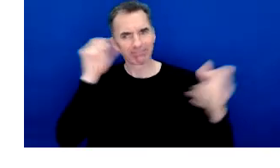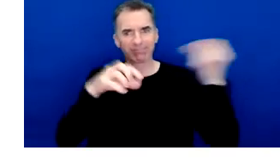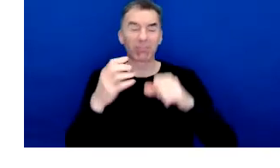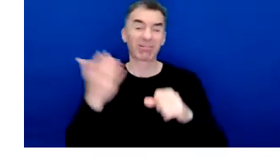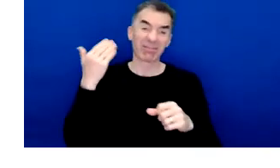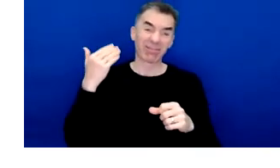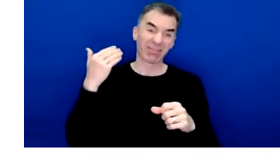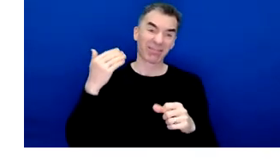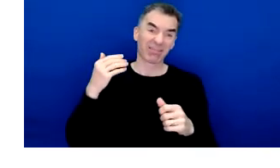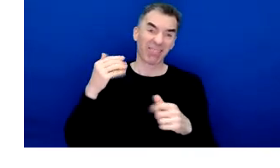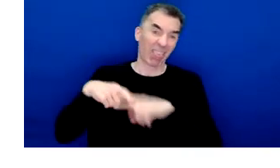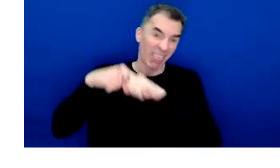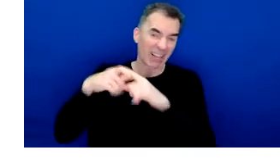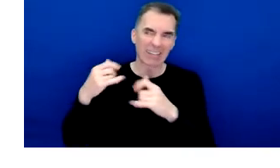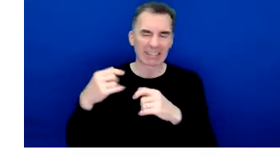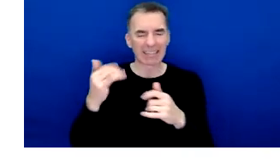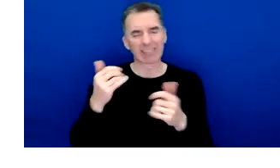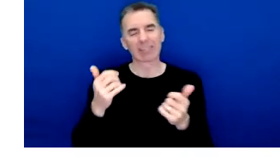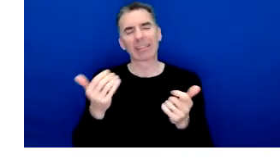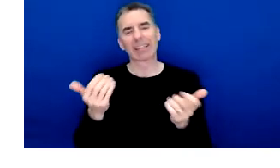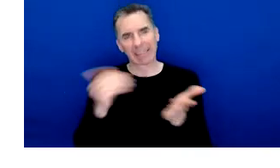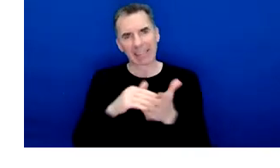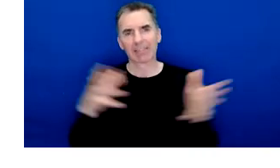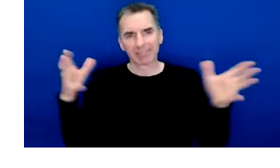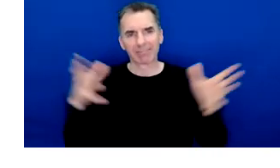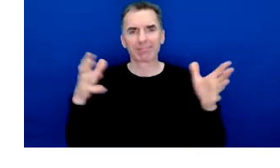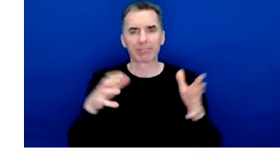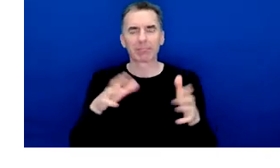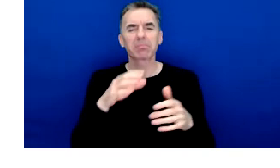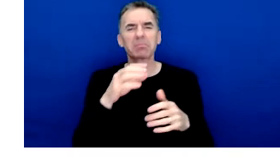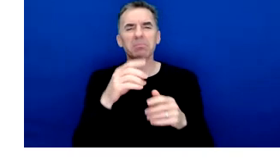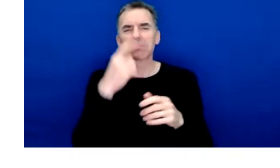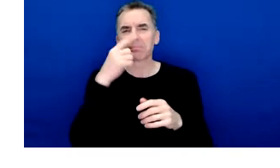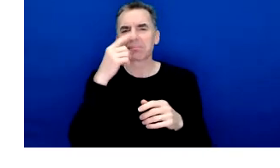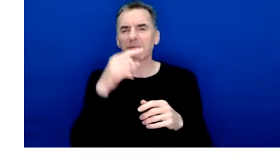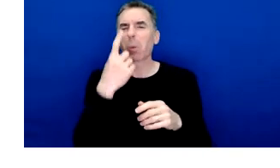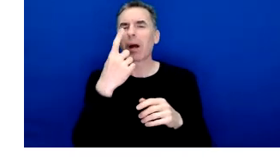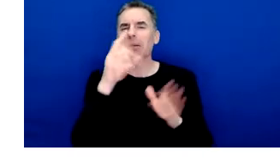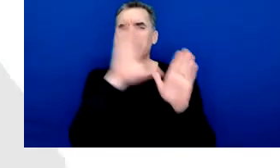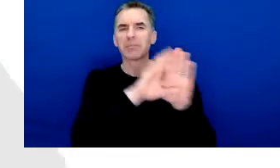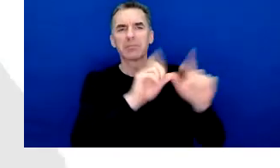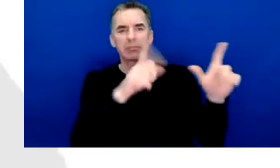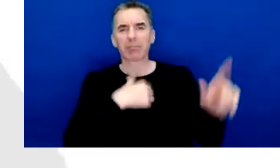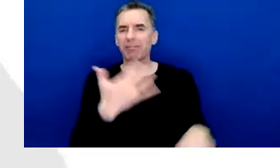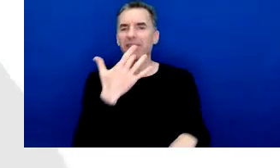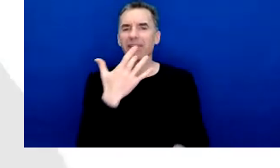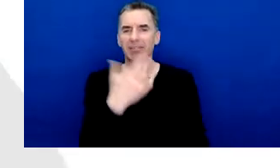So can you go to the next slide because this is one of my favorite pieces of artwork that I ever created